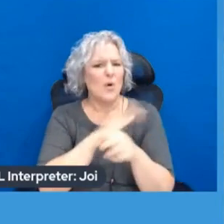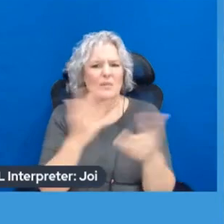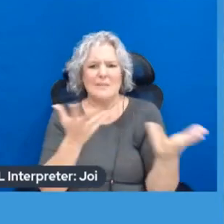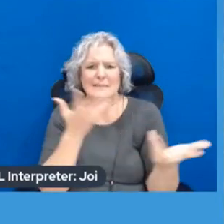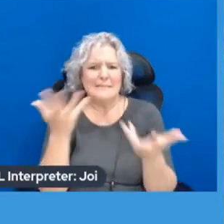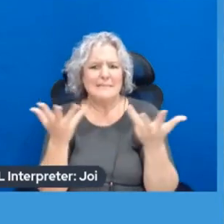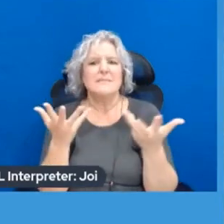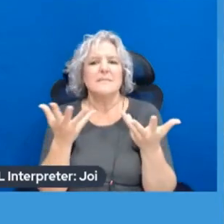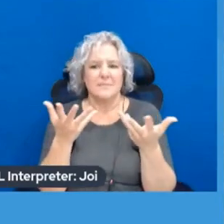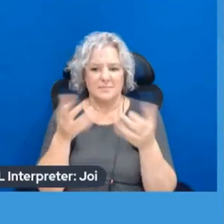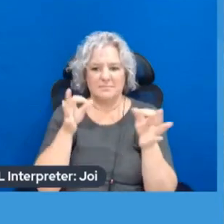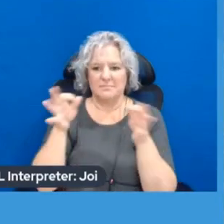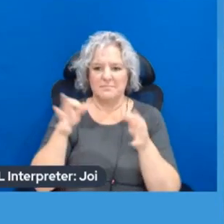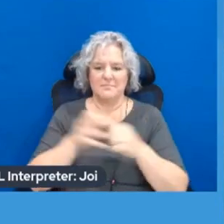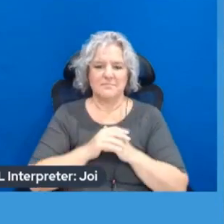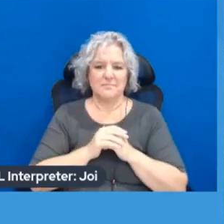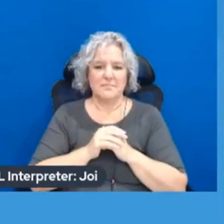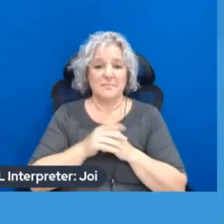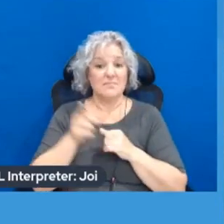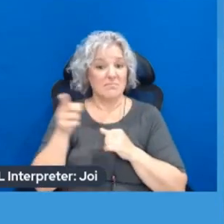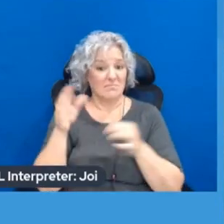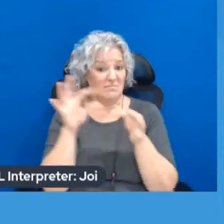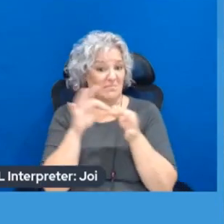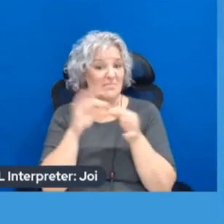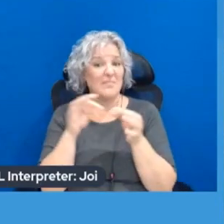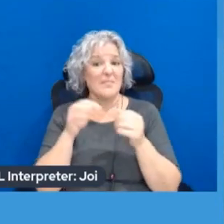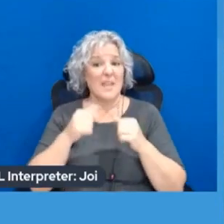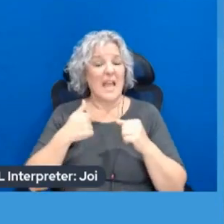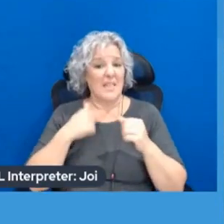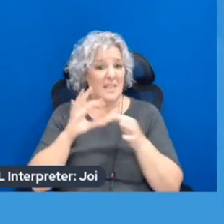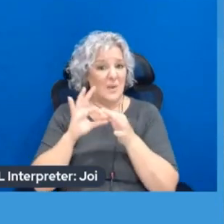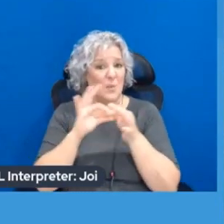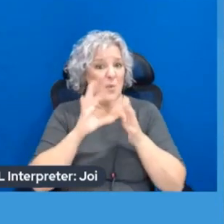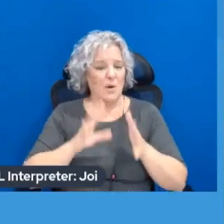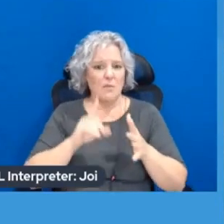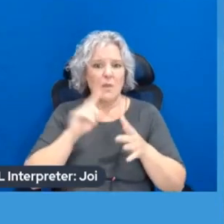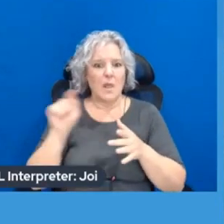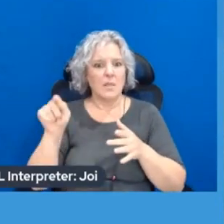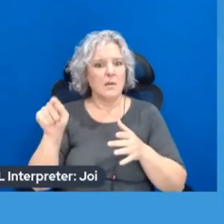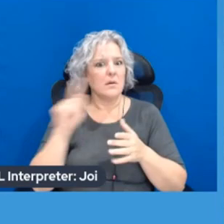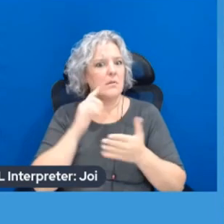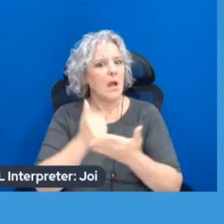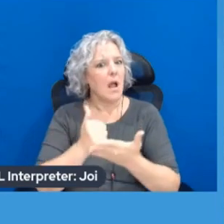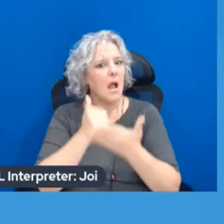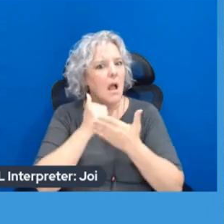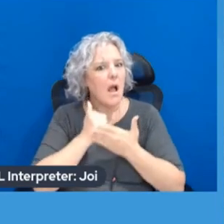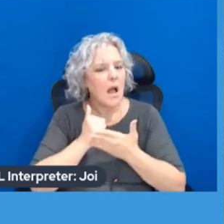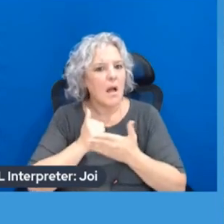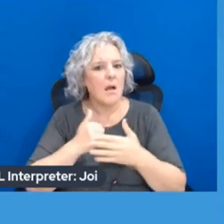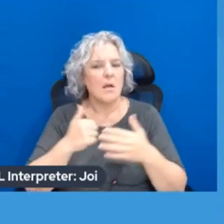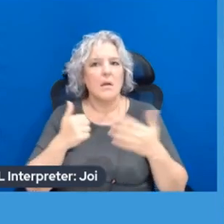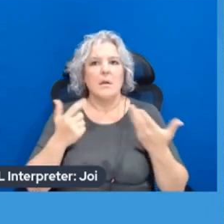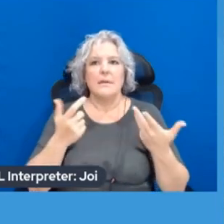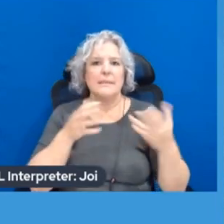I think being a Part C coordinator it's been really helpful for me to be able to tell my team,